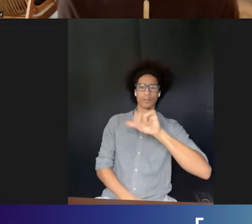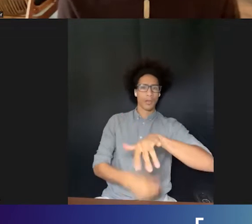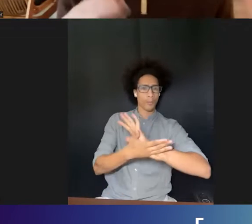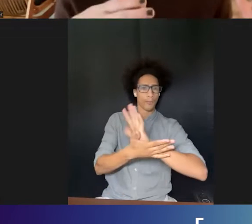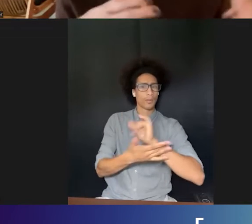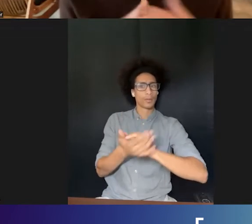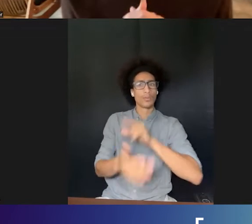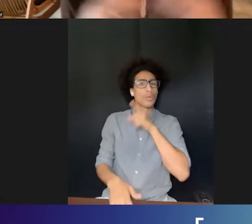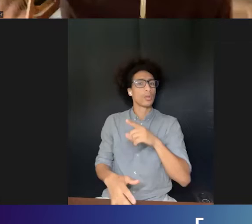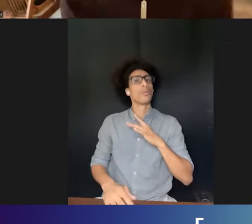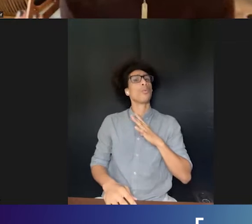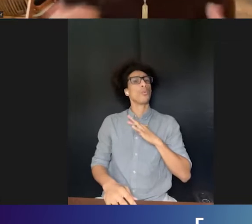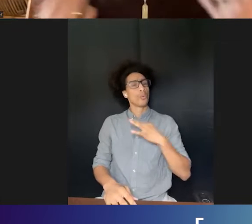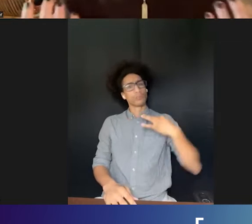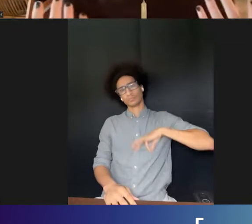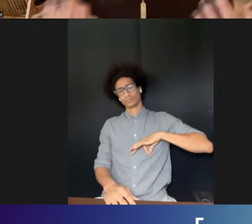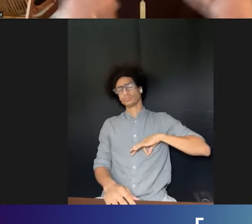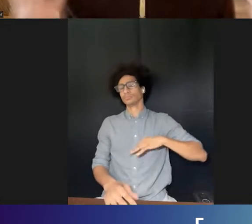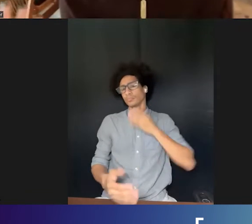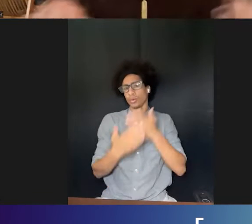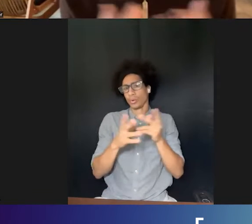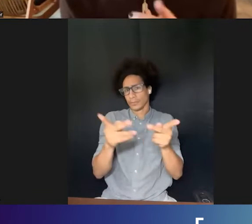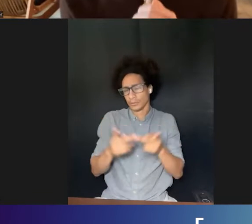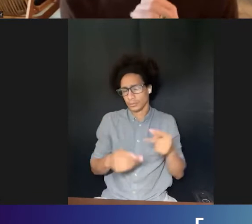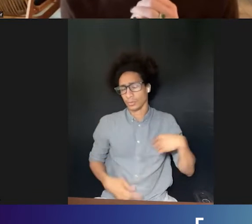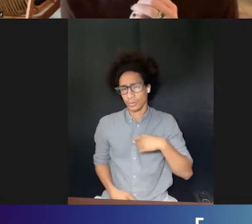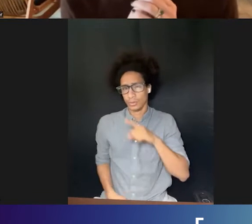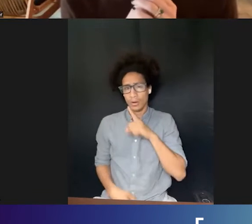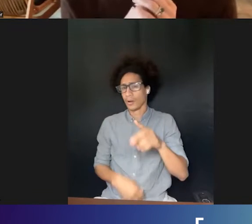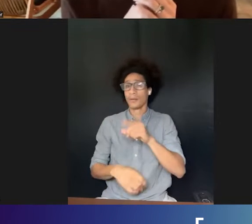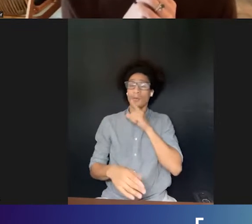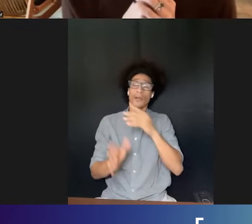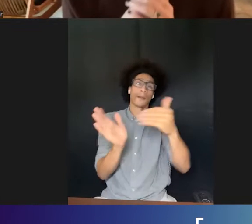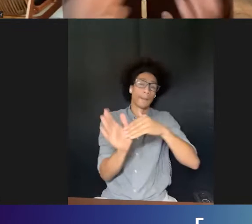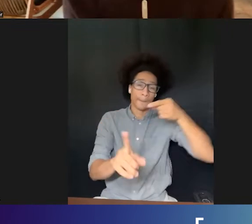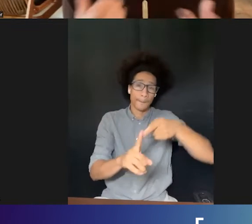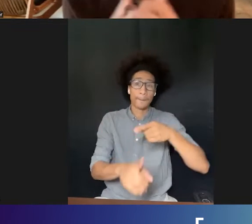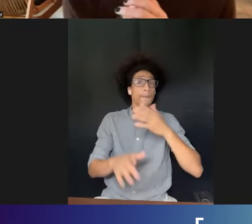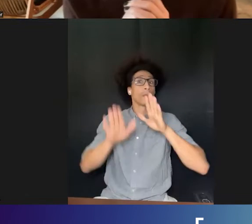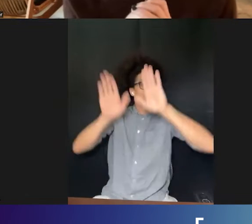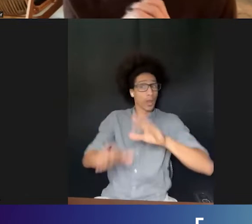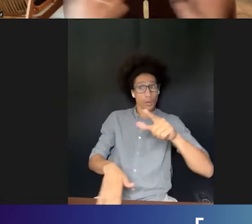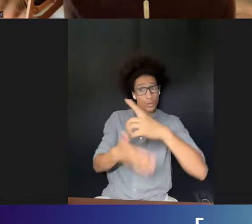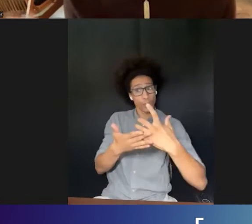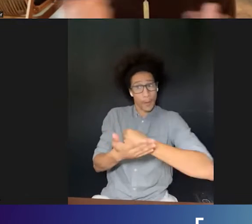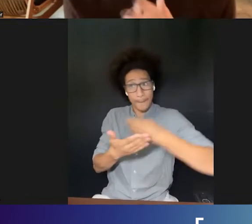the the idea obviously it's it's great if you make money on a project in that, you know, that can support, you know,